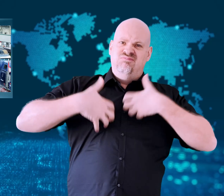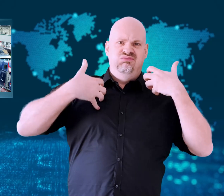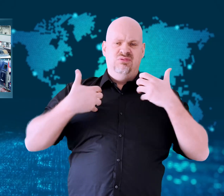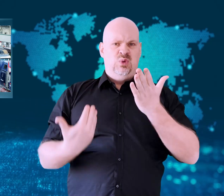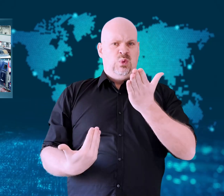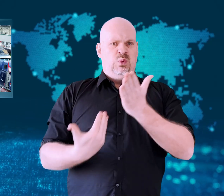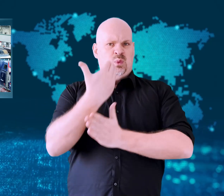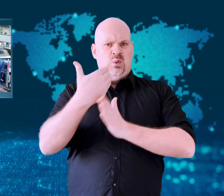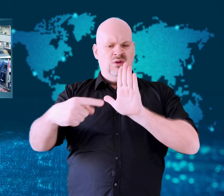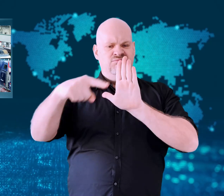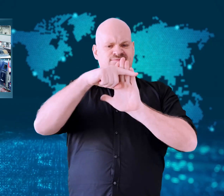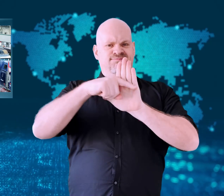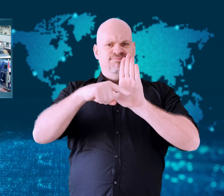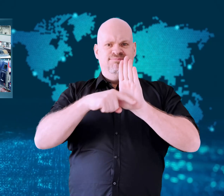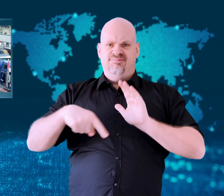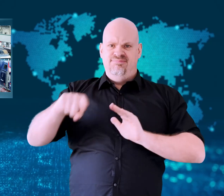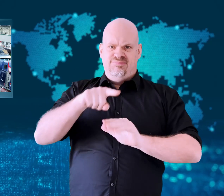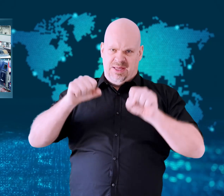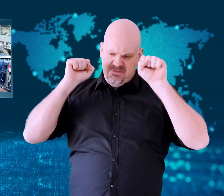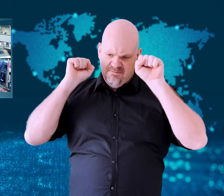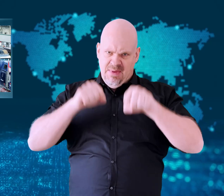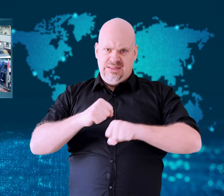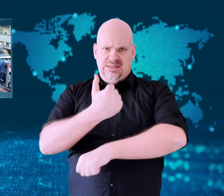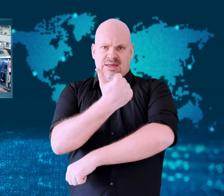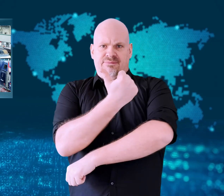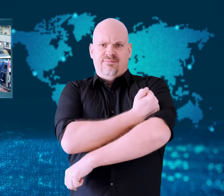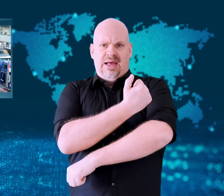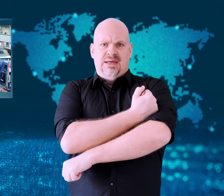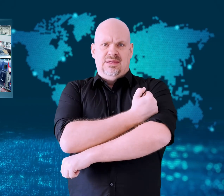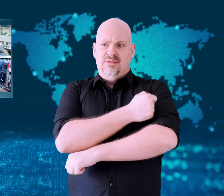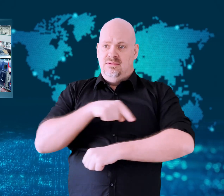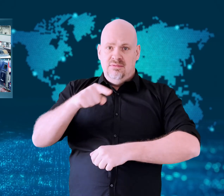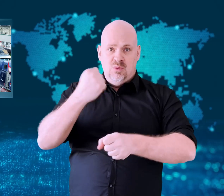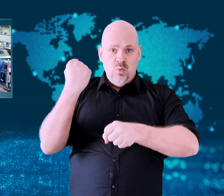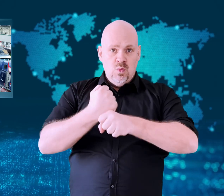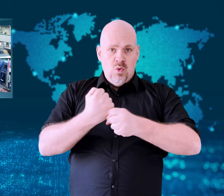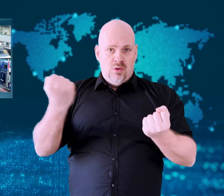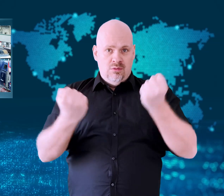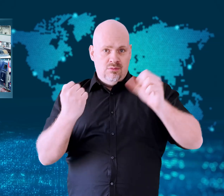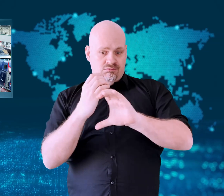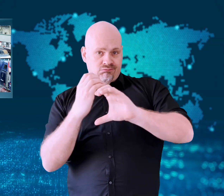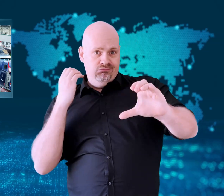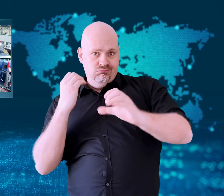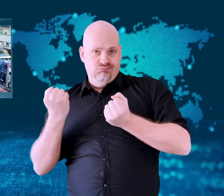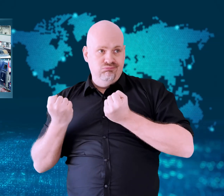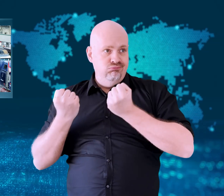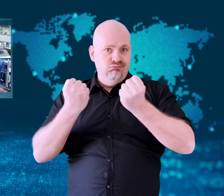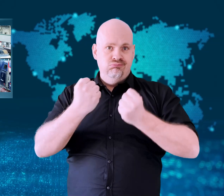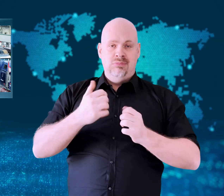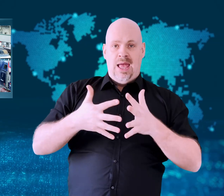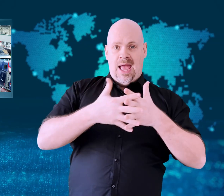crossing the border between Canada and the US.